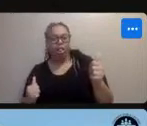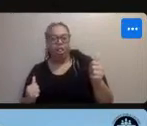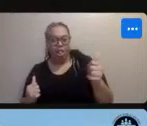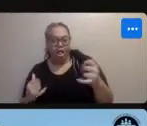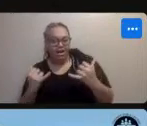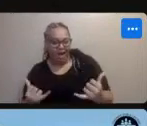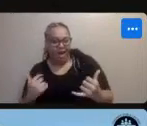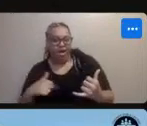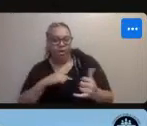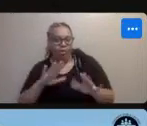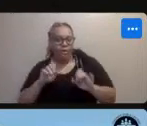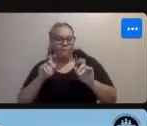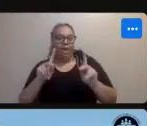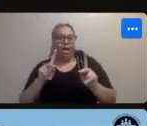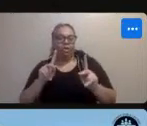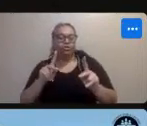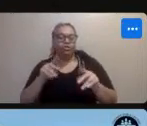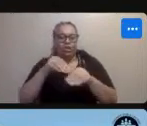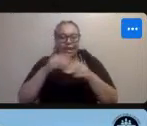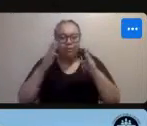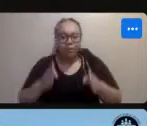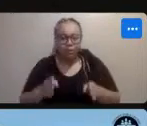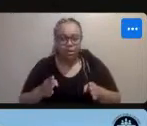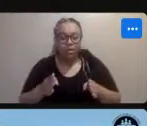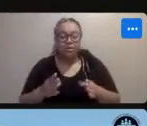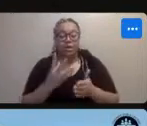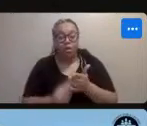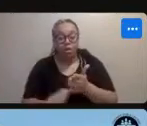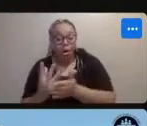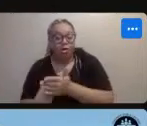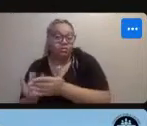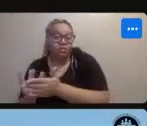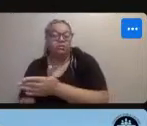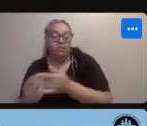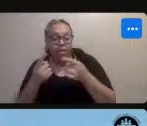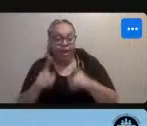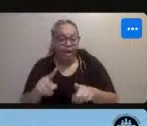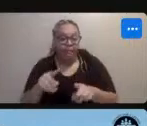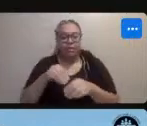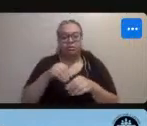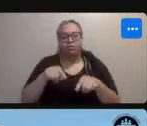KEEP UP ACADEMICALLY BEFORE KOVIC ARE EVEN MORE SO AT A